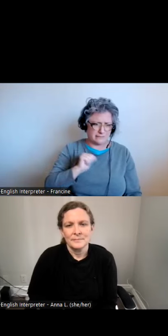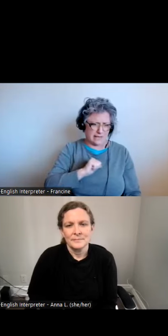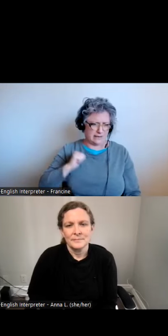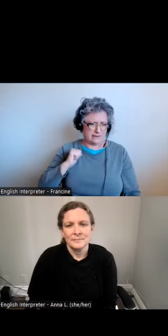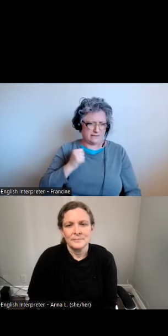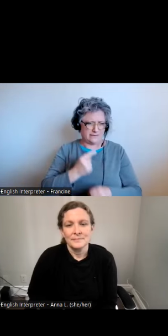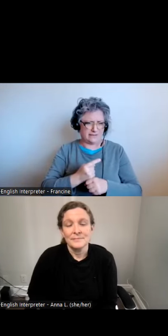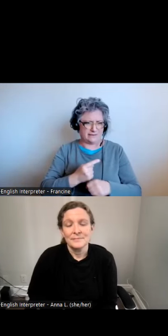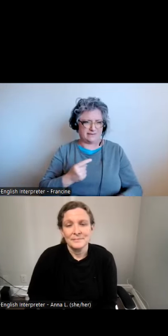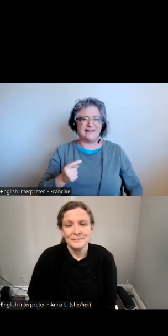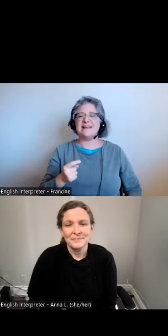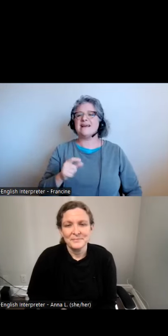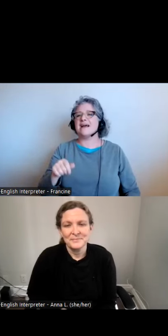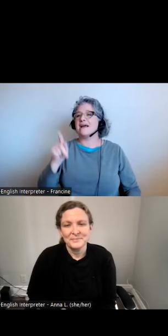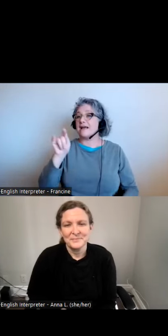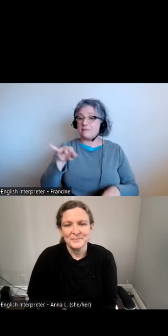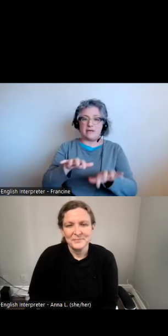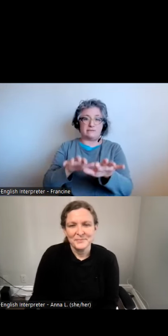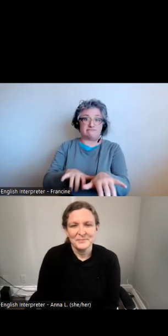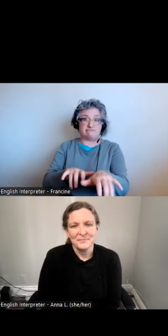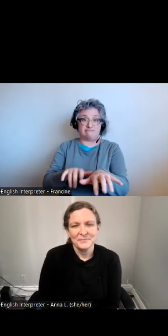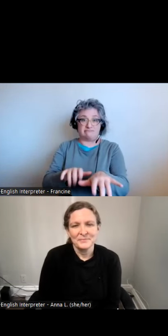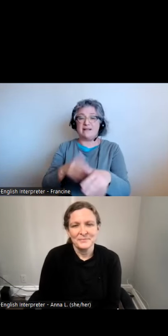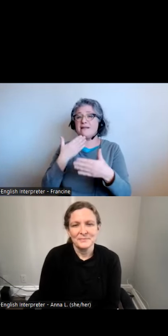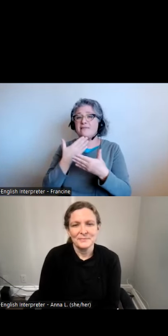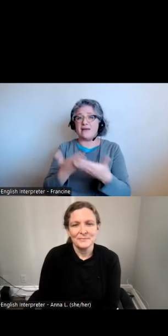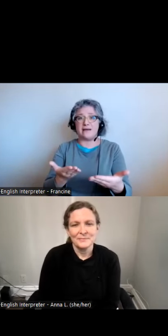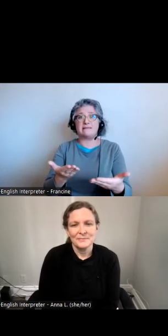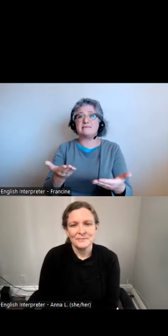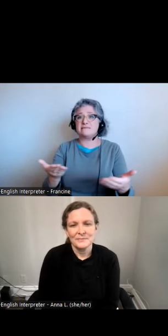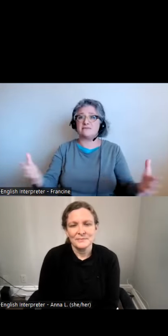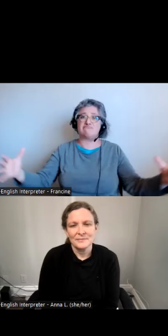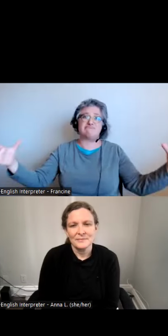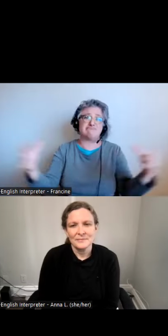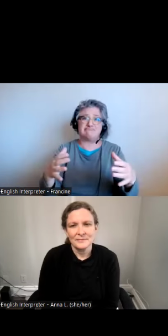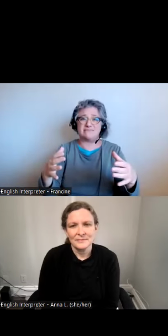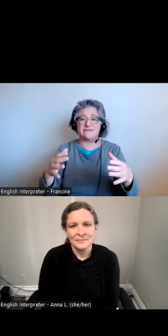yeah, and also our ESL interpreters , Francine and Ana, and also our captioner